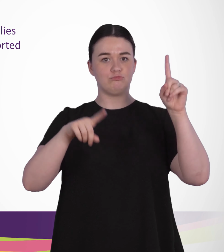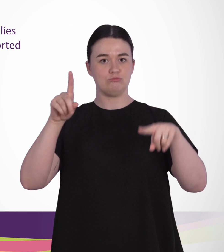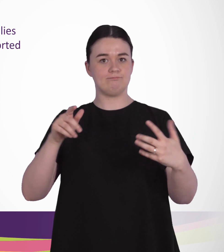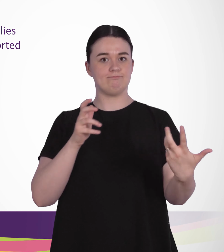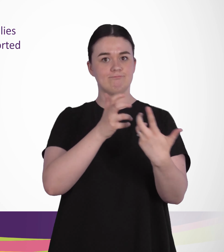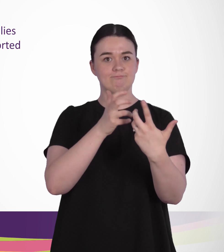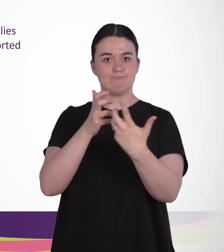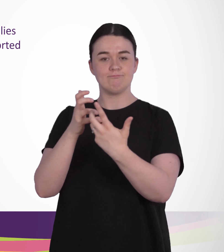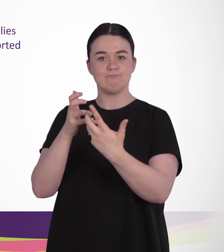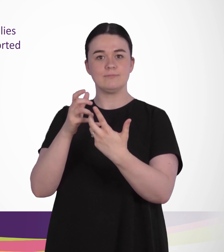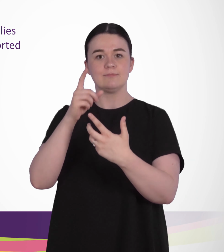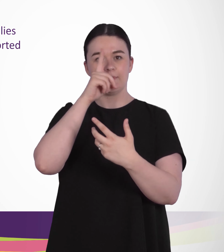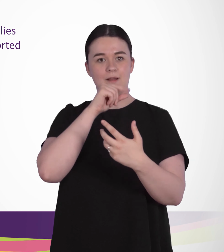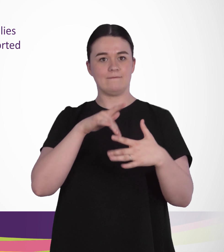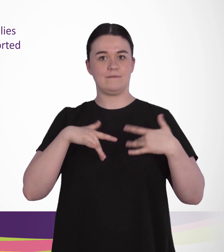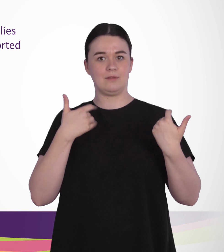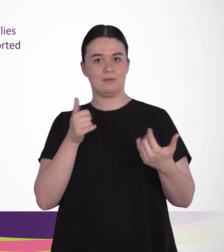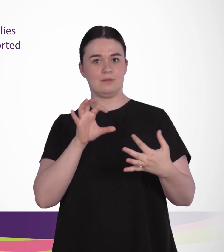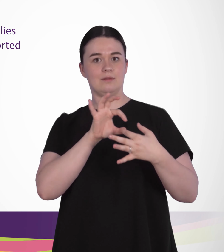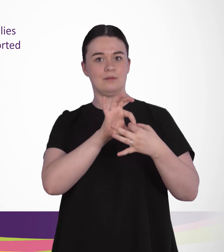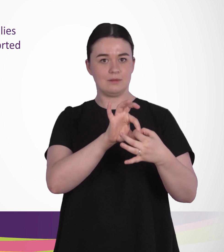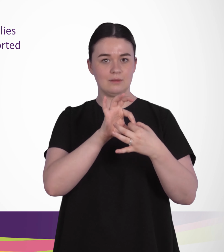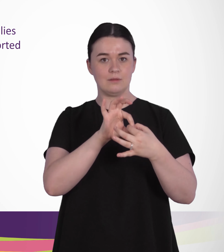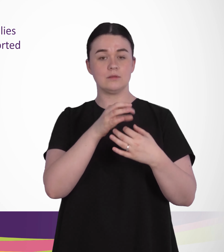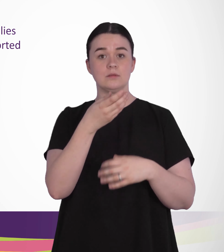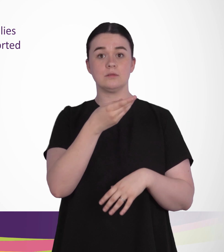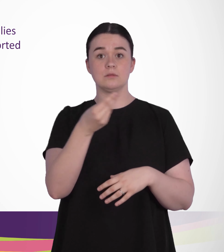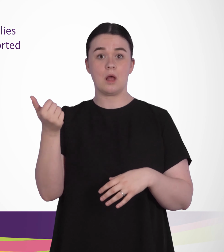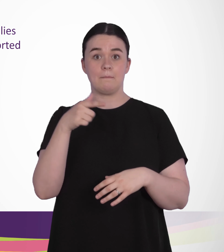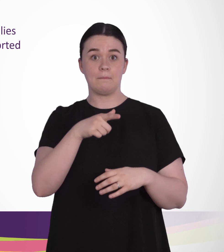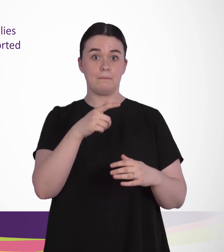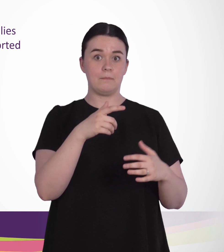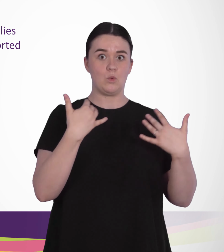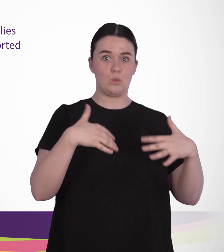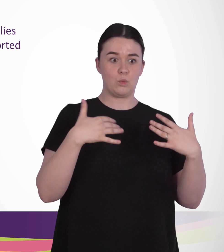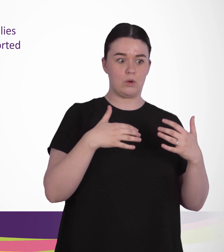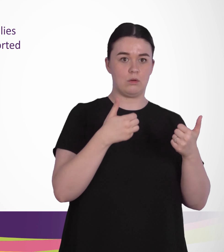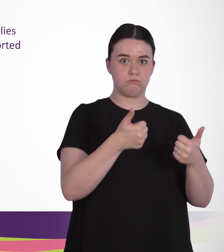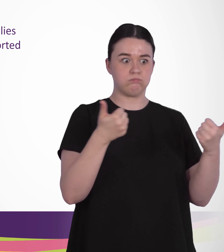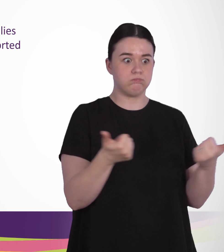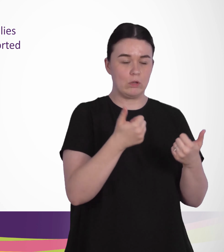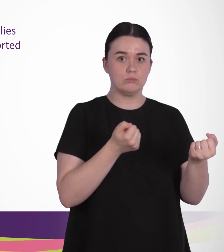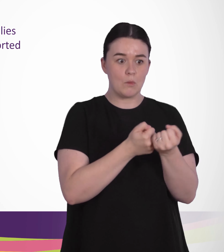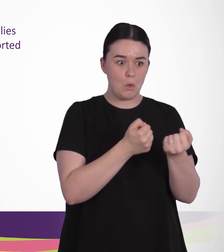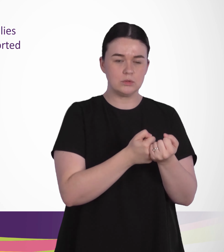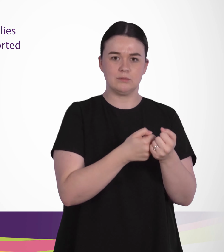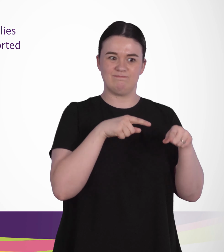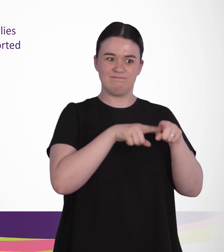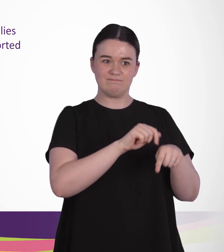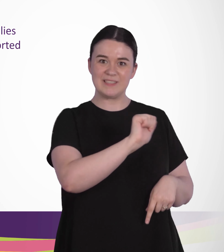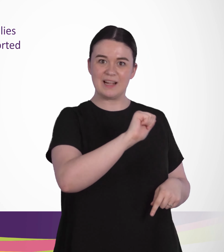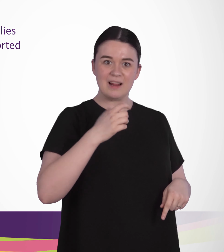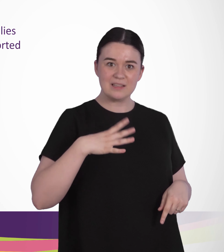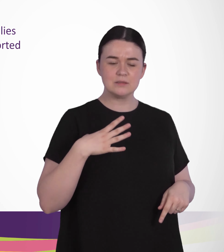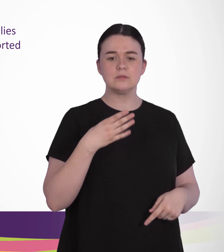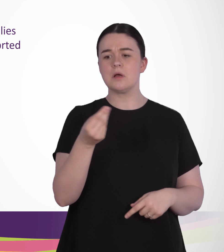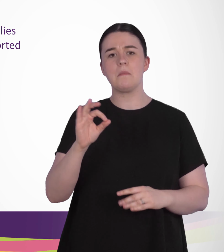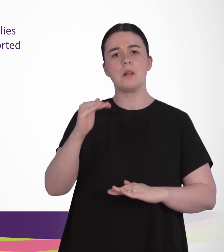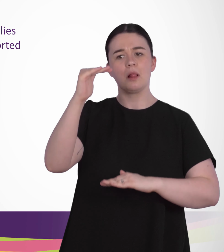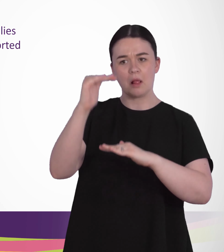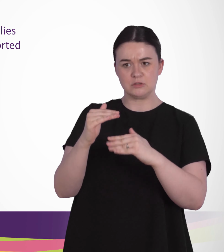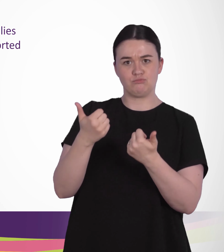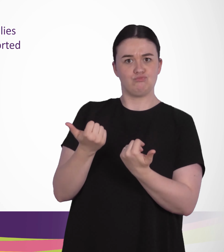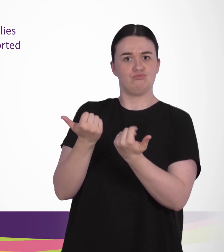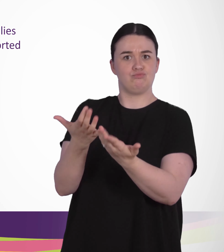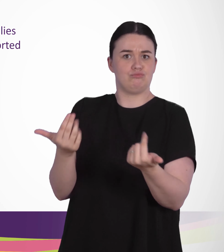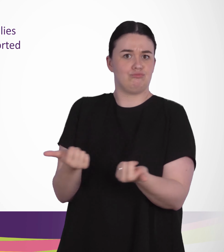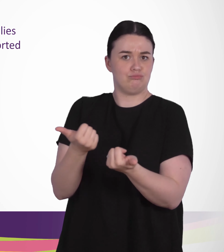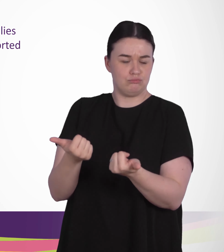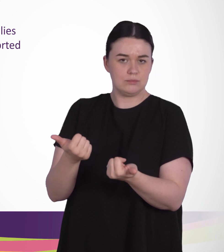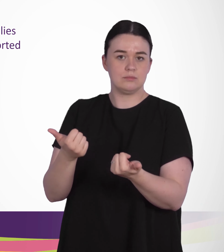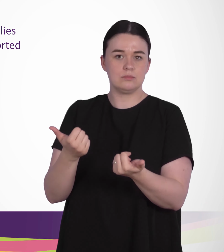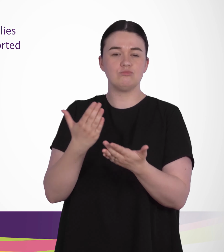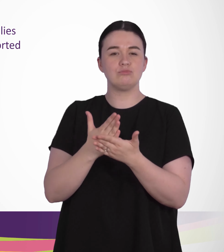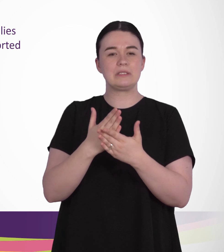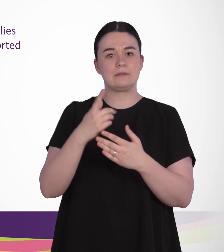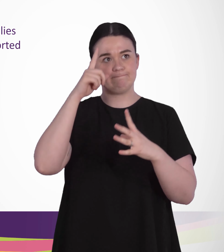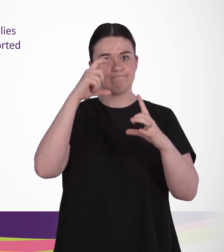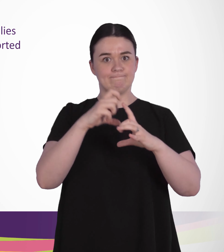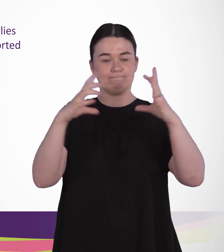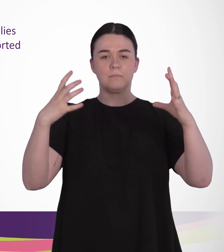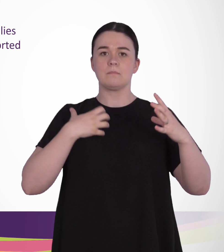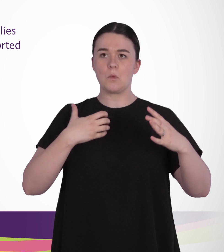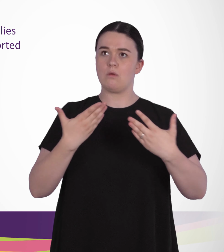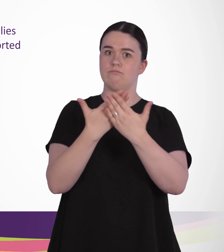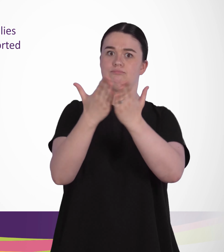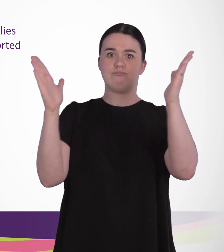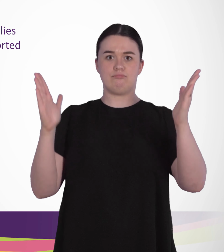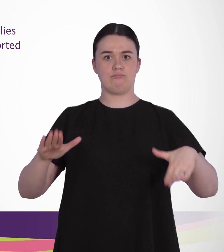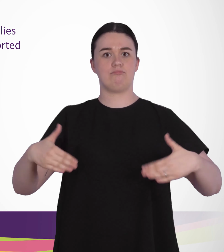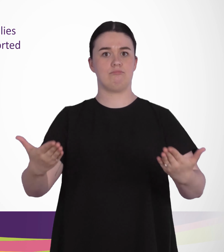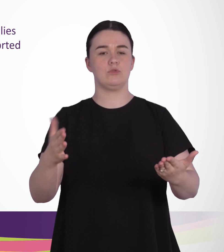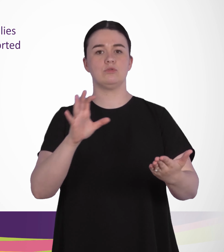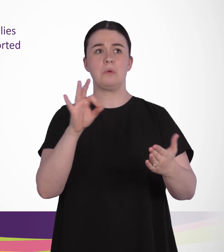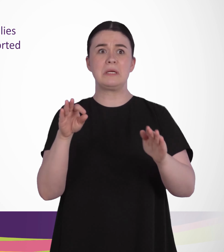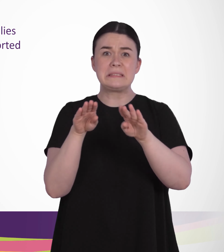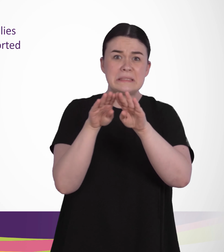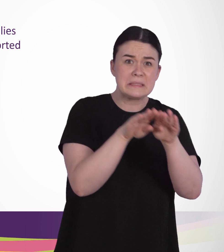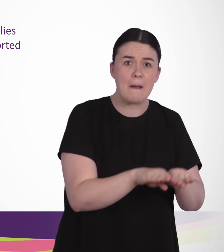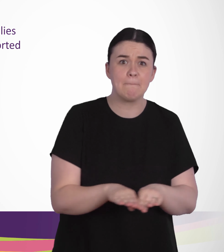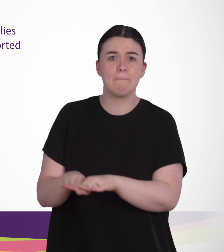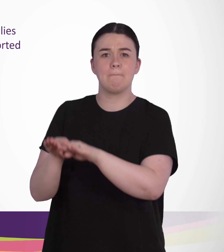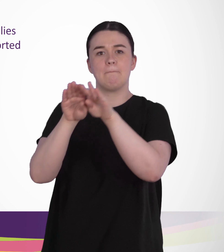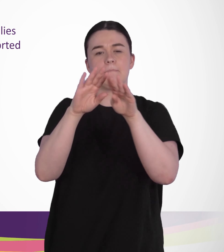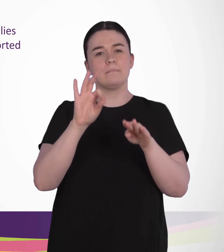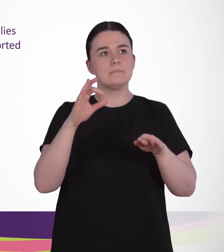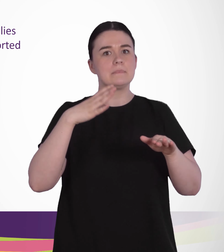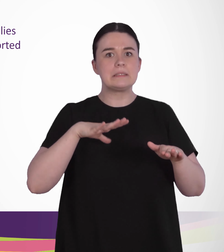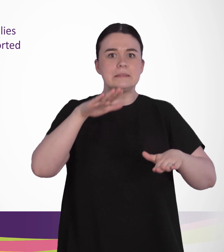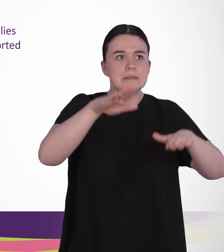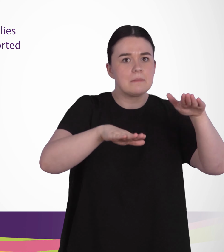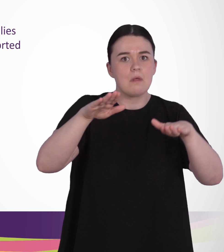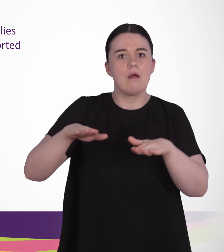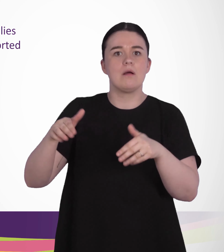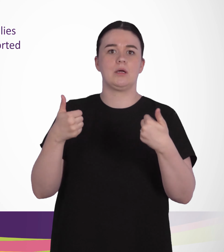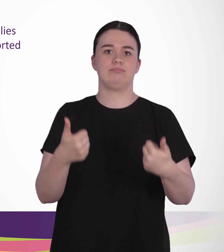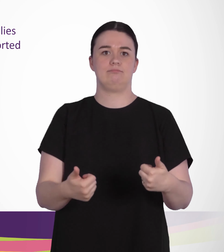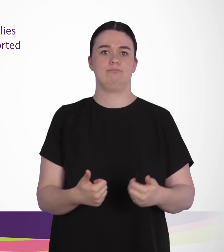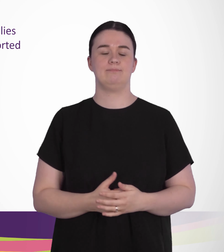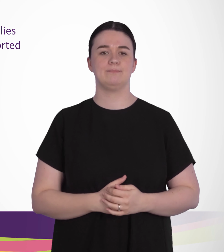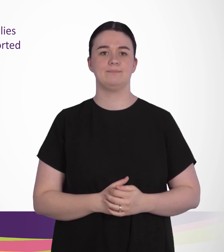or greater ‘doses’ of some services scaled up based on need - ‘universal but not uniform’.